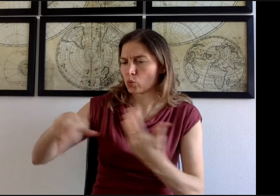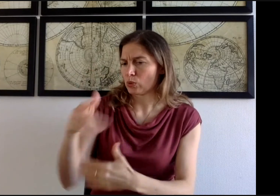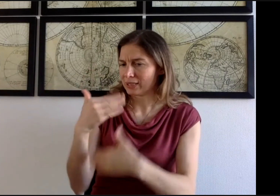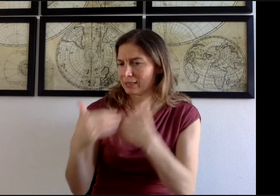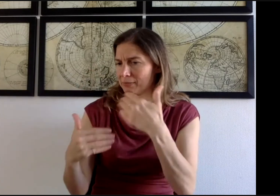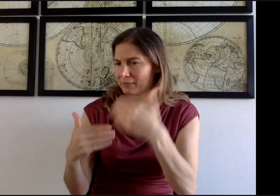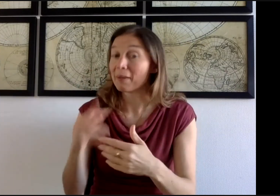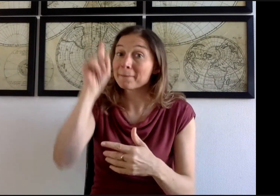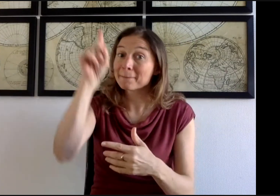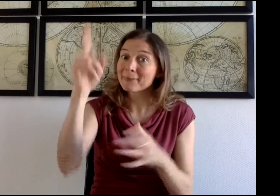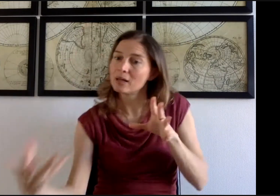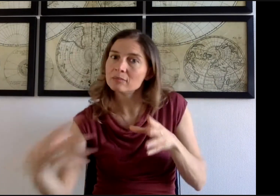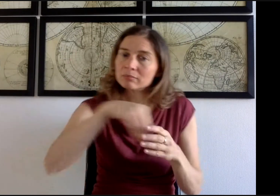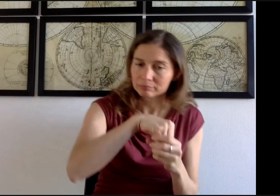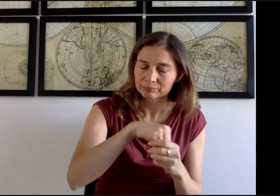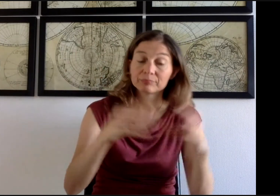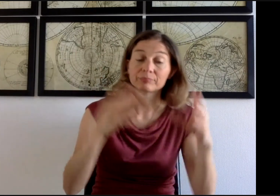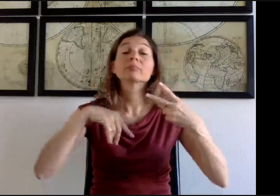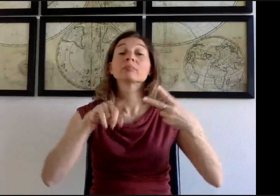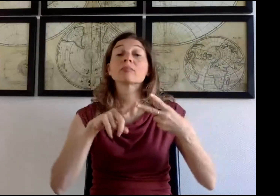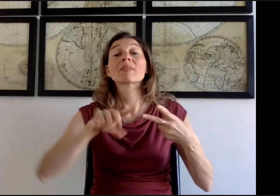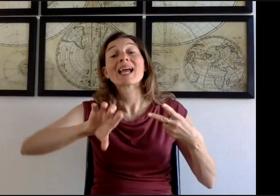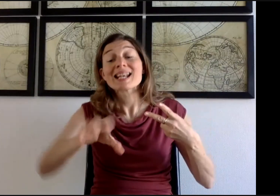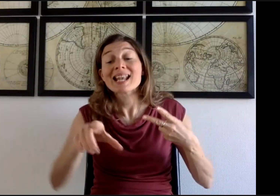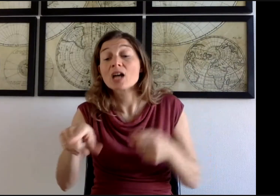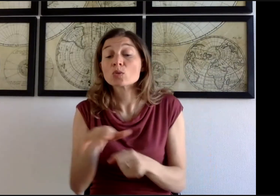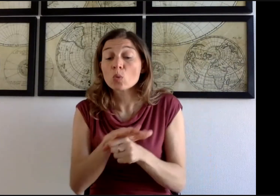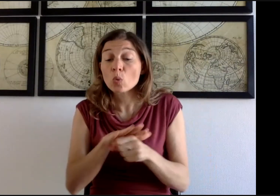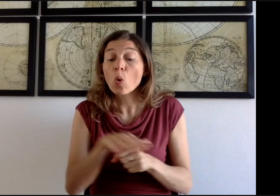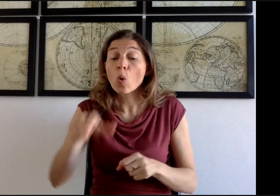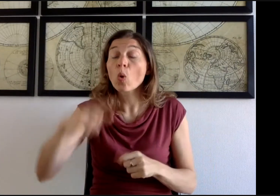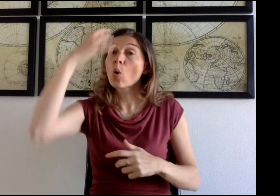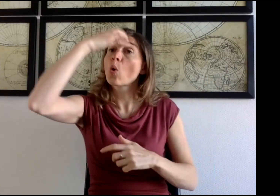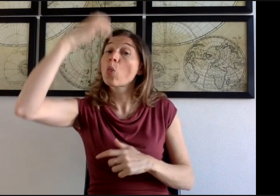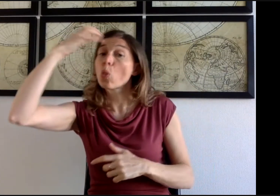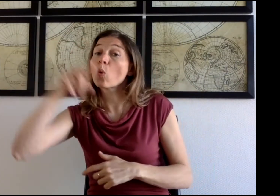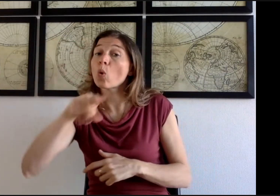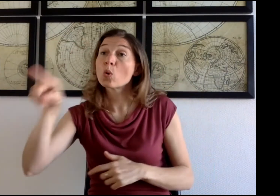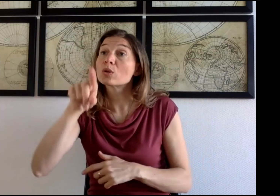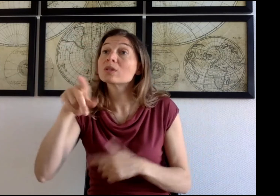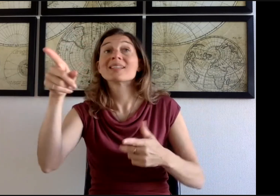Also the authorities must ensure continued access to psychosocial support.